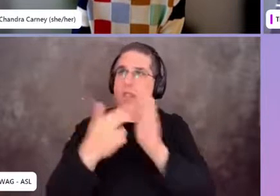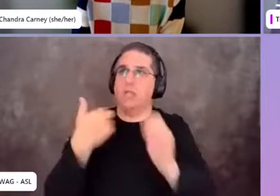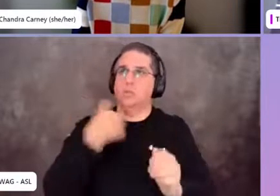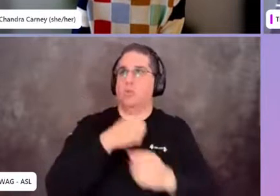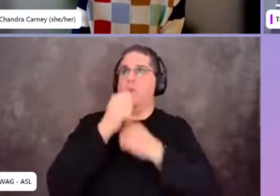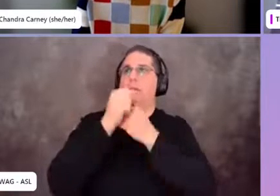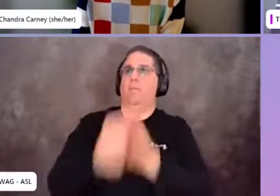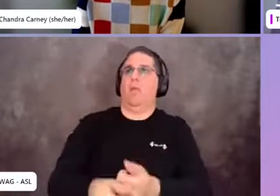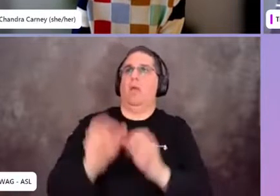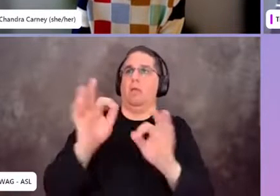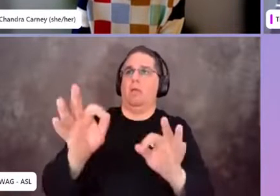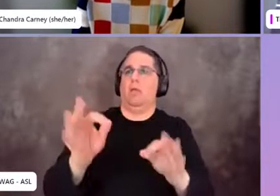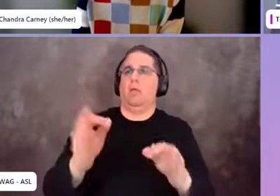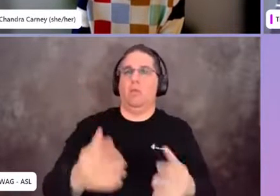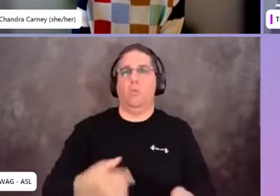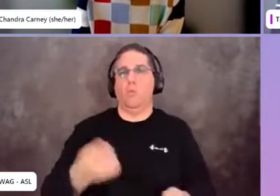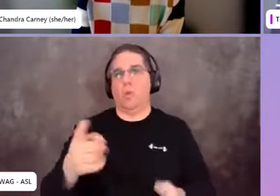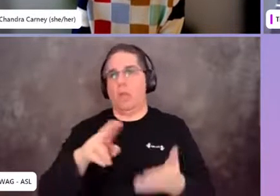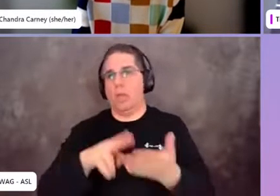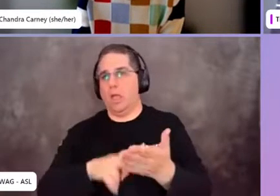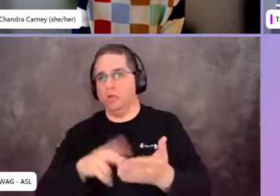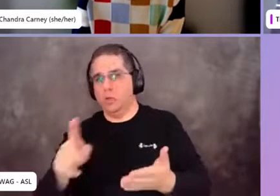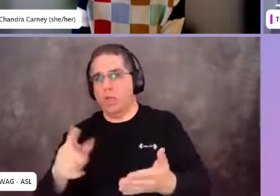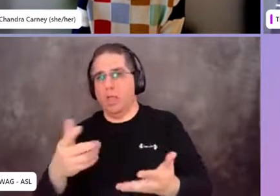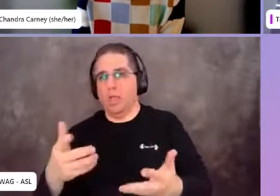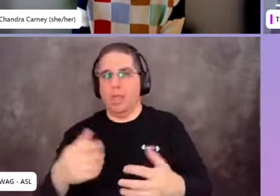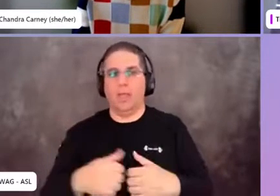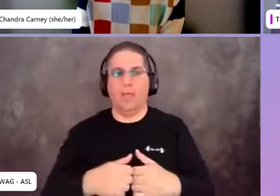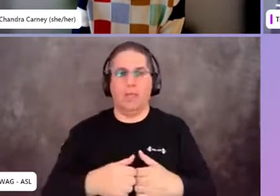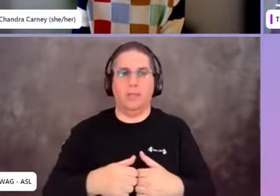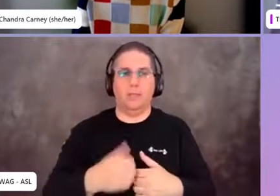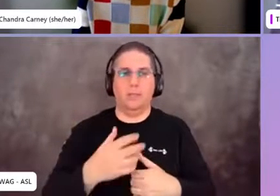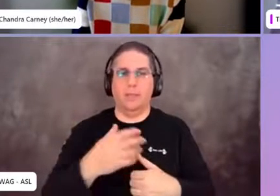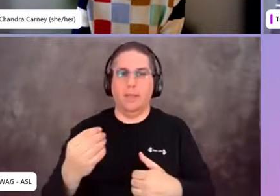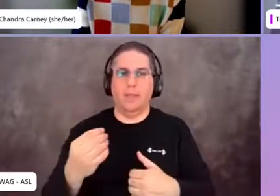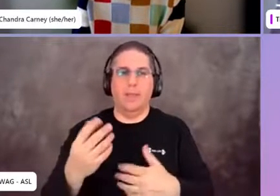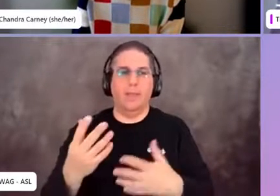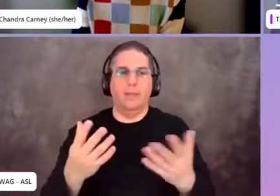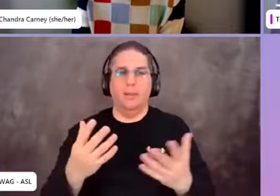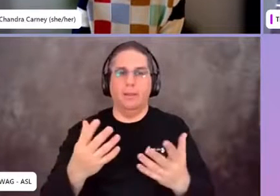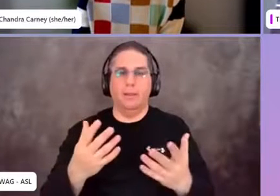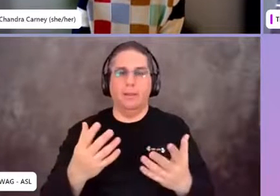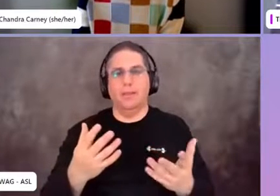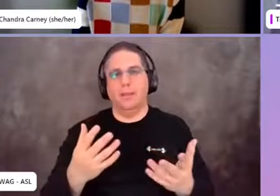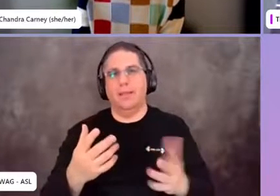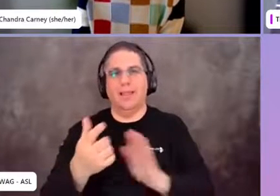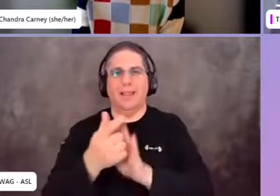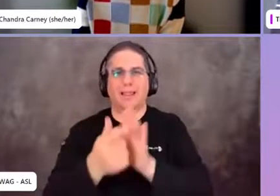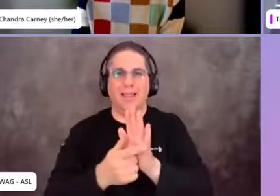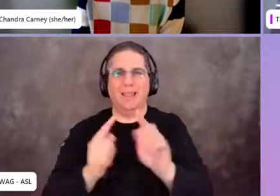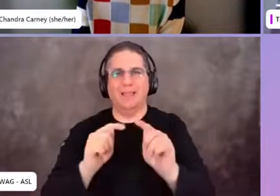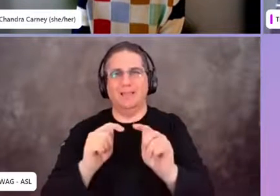and taken care of. So then you have the aspect that you want to make sure you comply with whatever regulations, legal